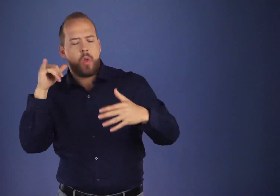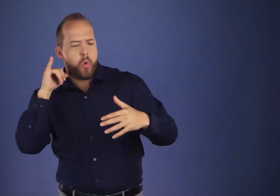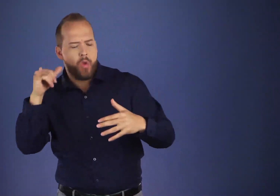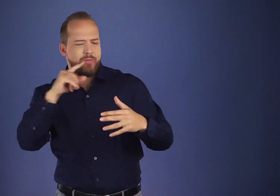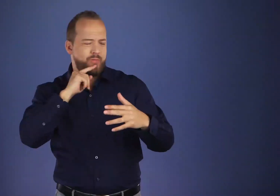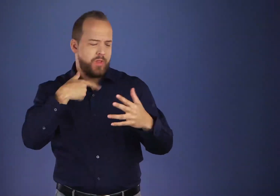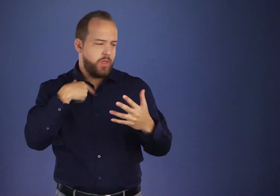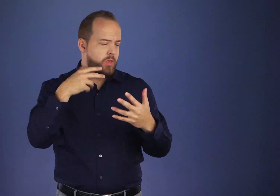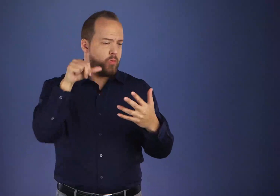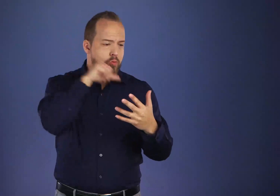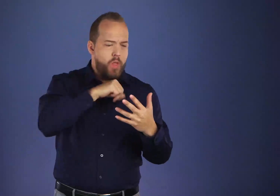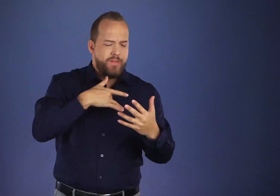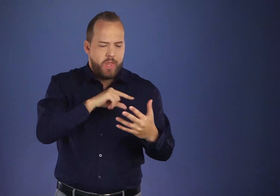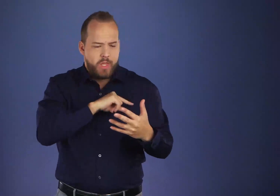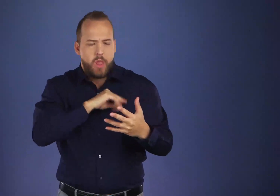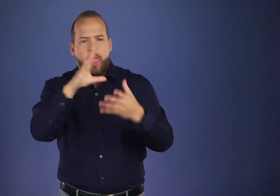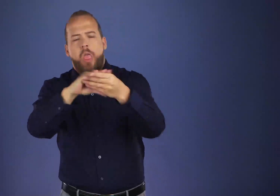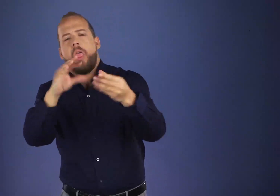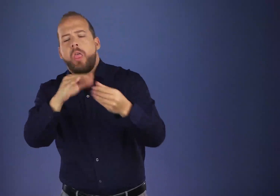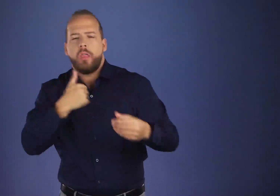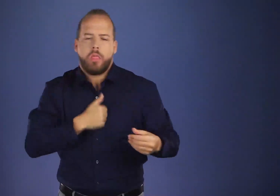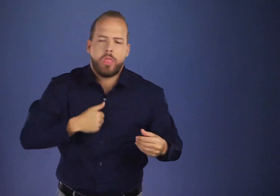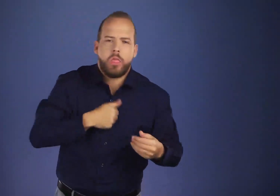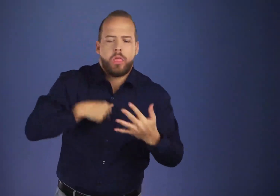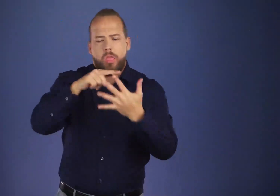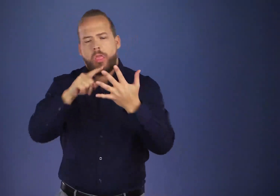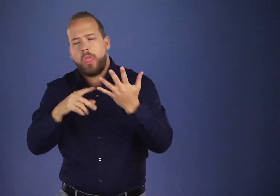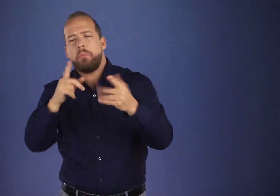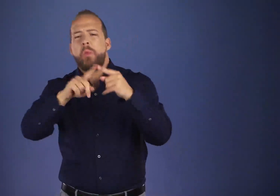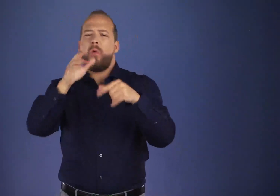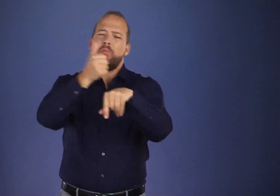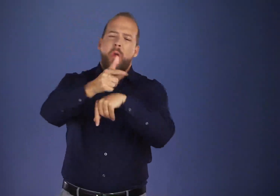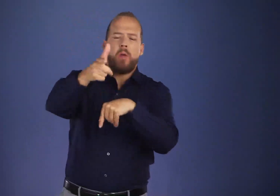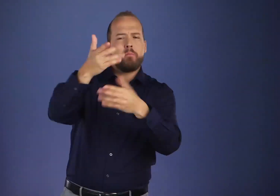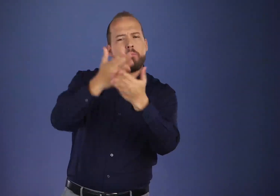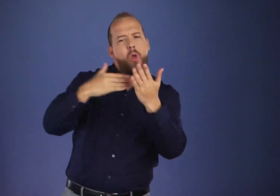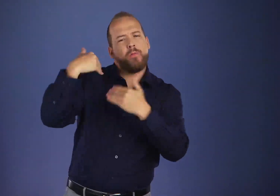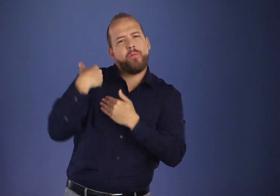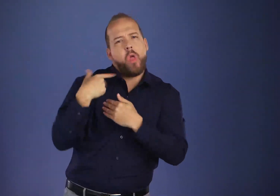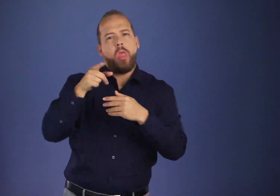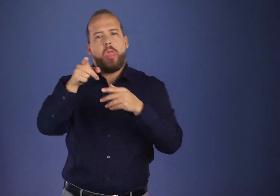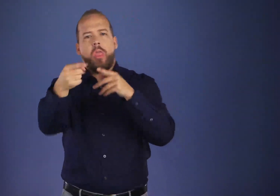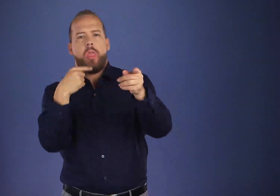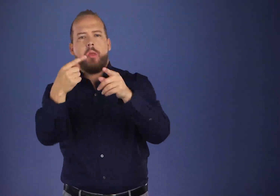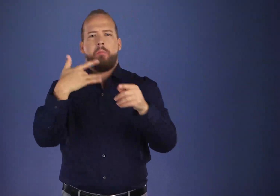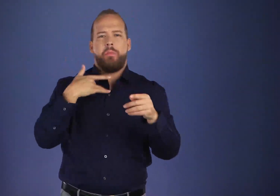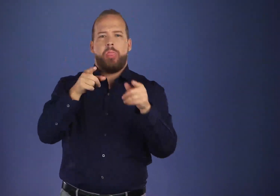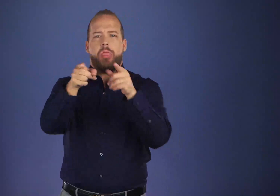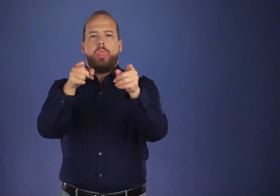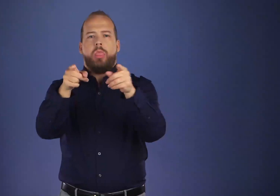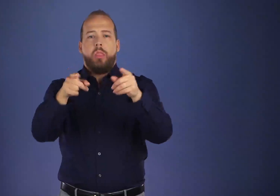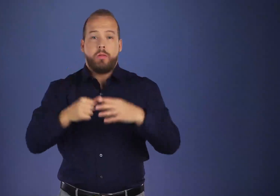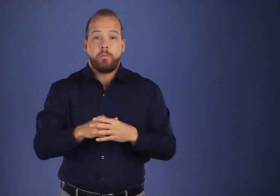when we alternated between reviling ourselves and blaming the family (and everyone else) for our troubles.